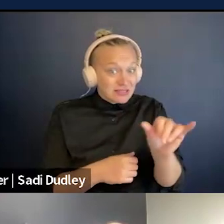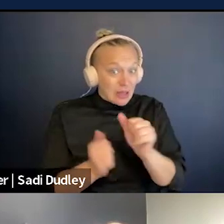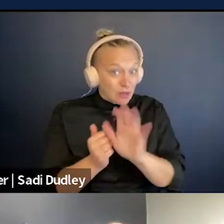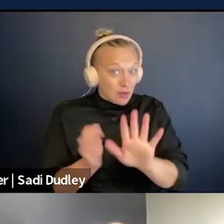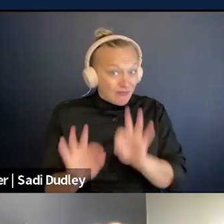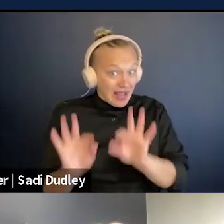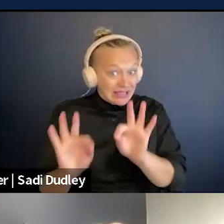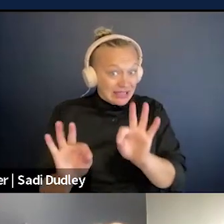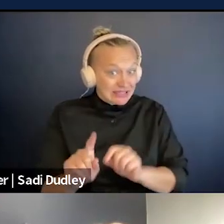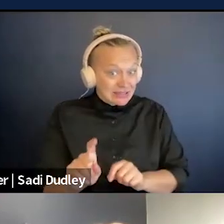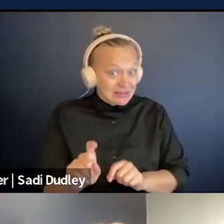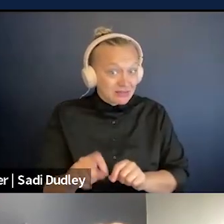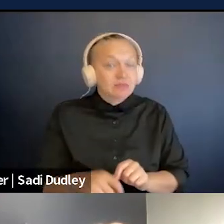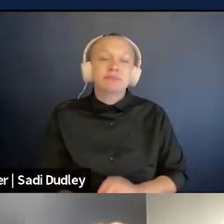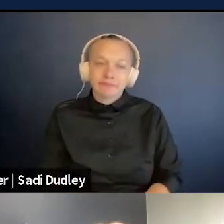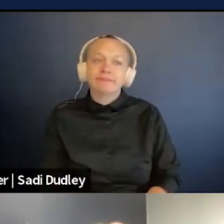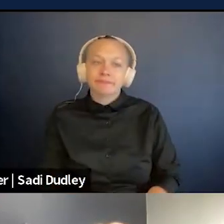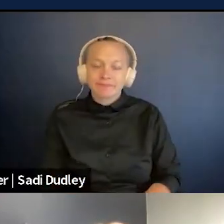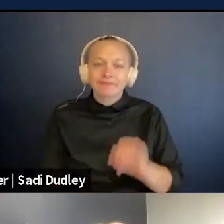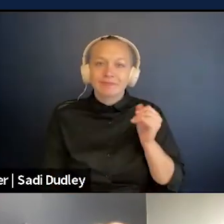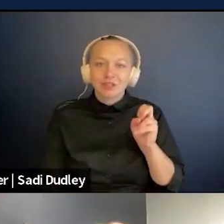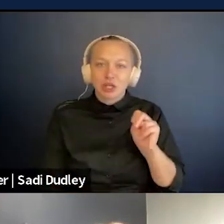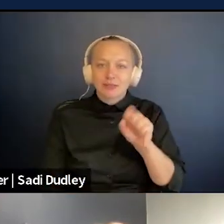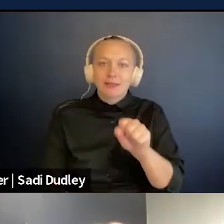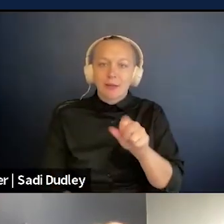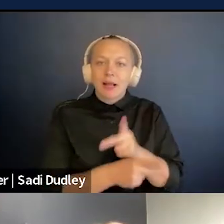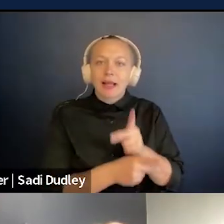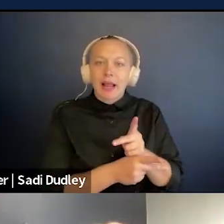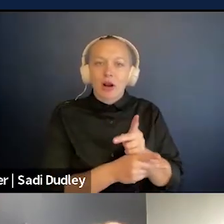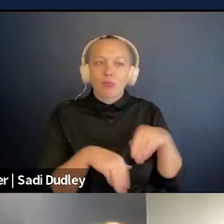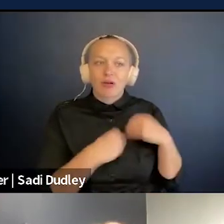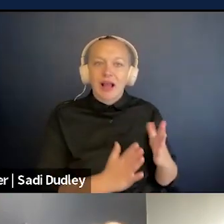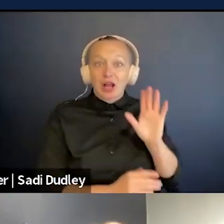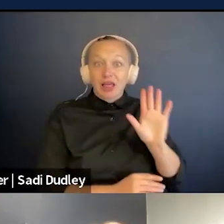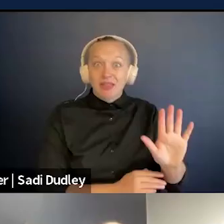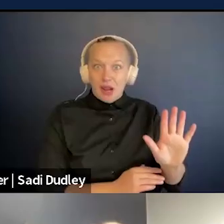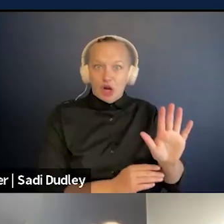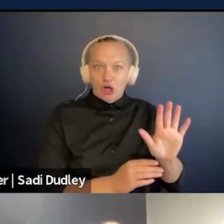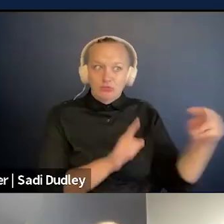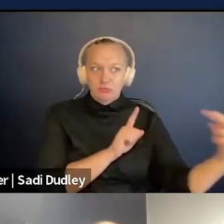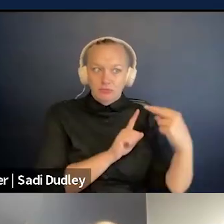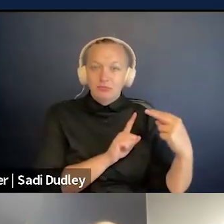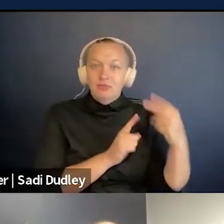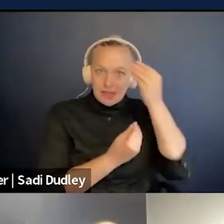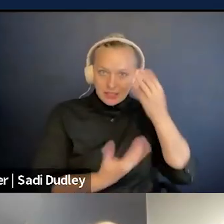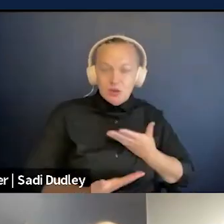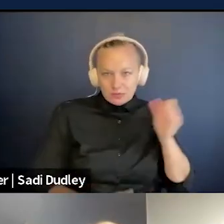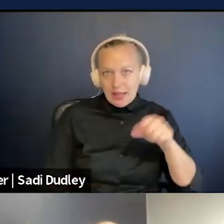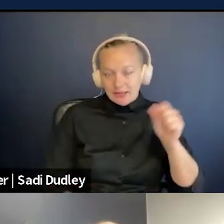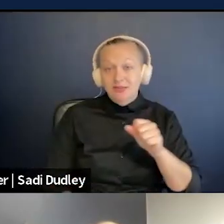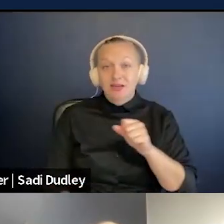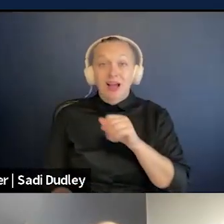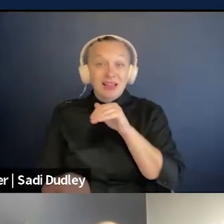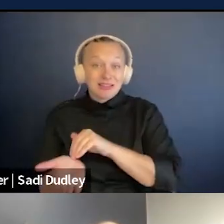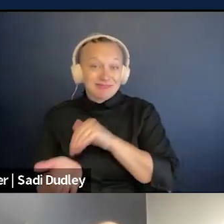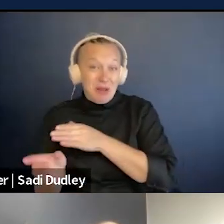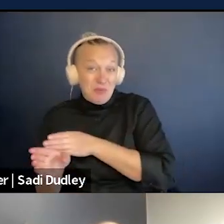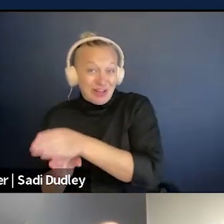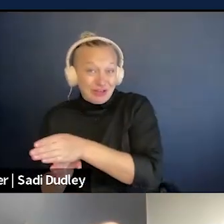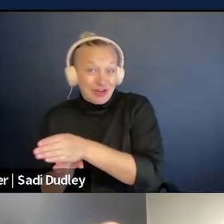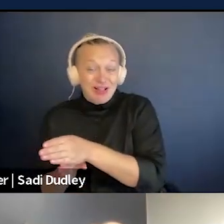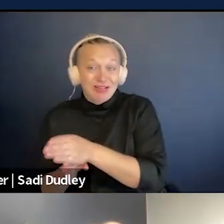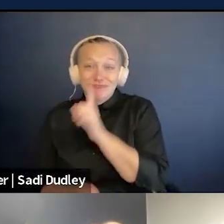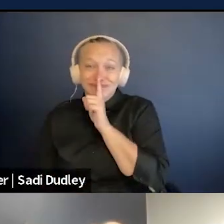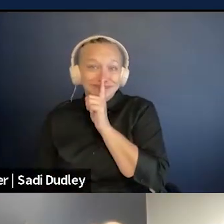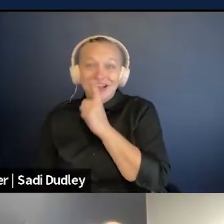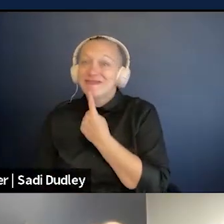Yeah, we definitely see… Um, on the caregiver side, that's their perception. I haven't heard any practitioners came… come out and say that. I think that's more of a… administration situation on which insurances.